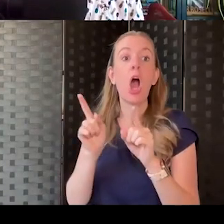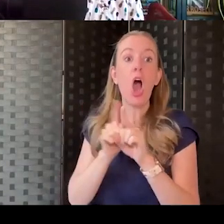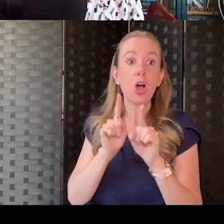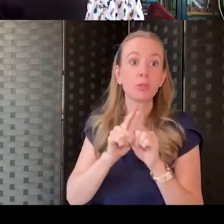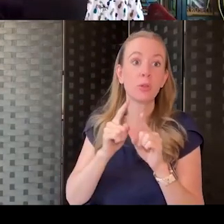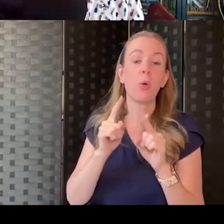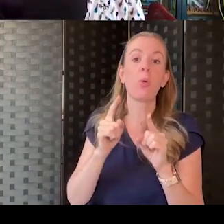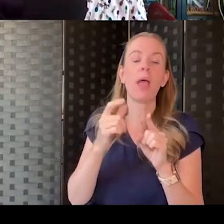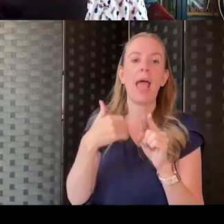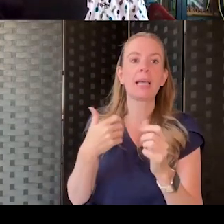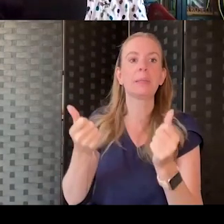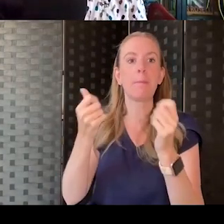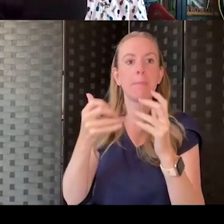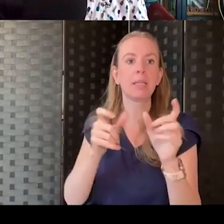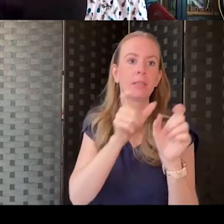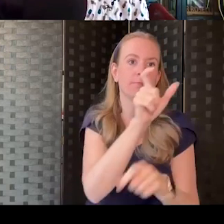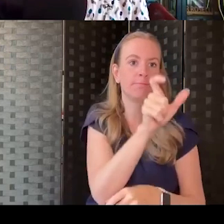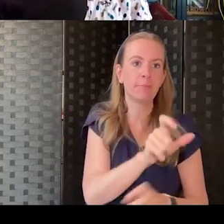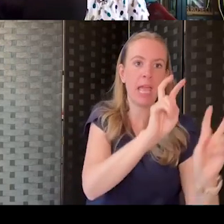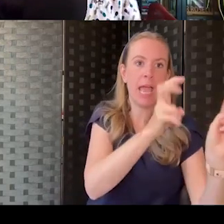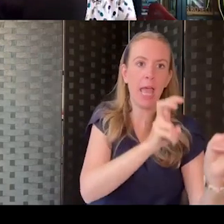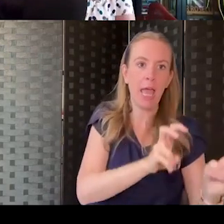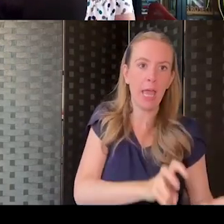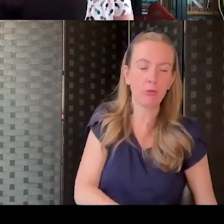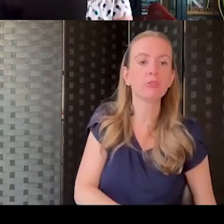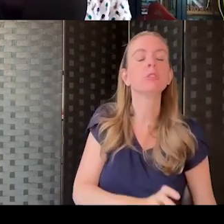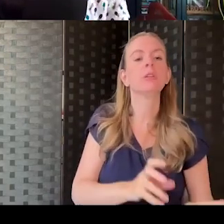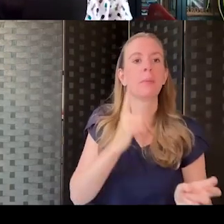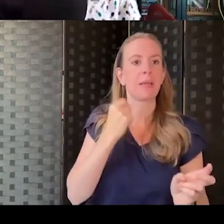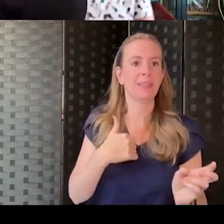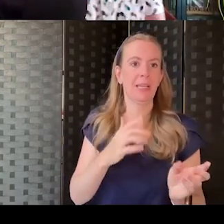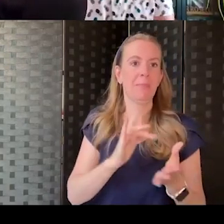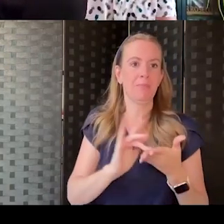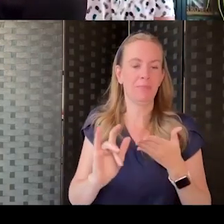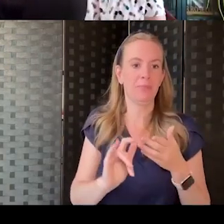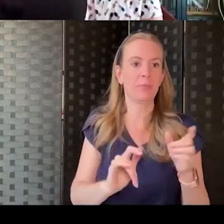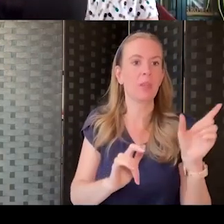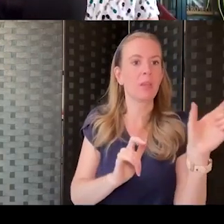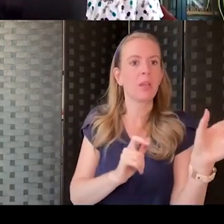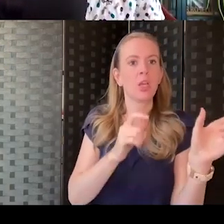columns of row headers because I mean. One set of row headers reflects global regions, and the